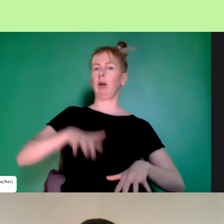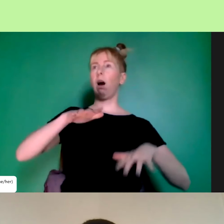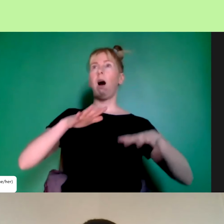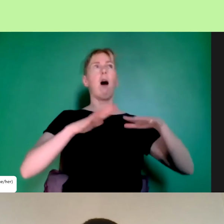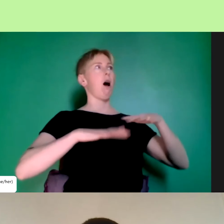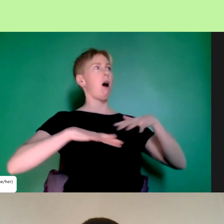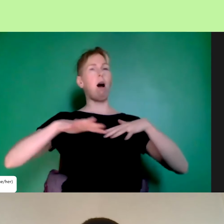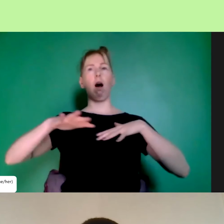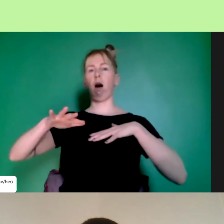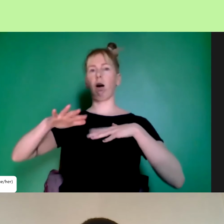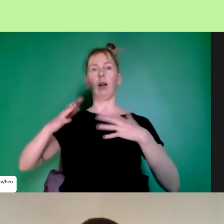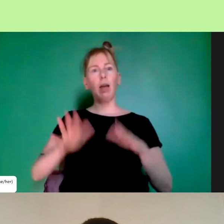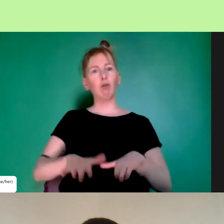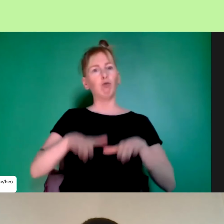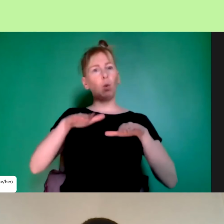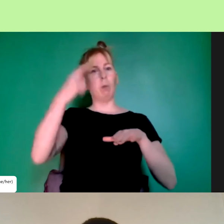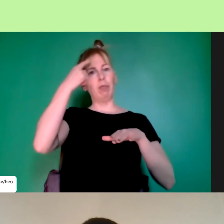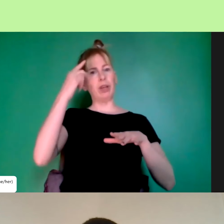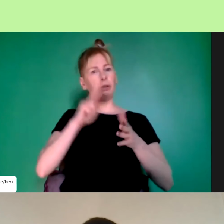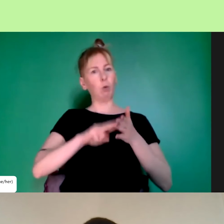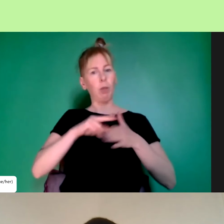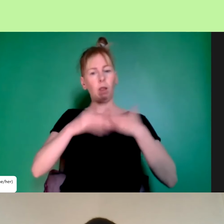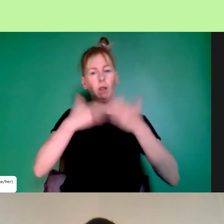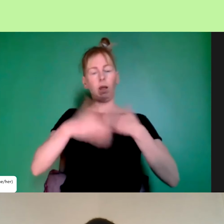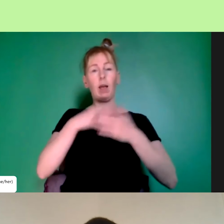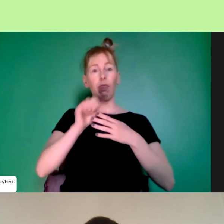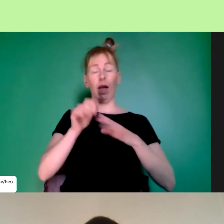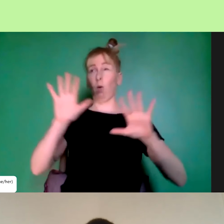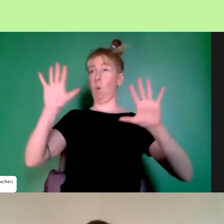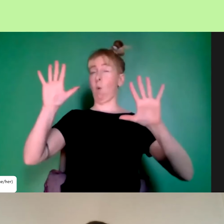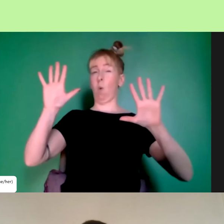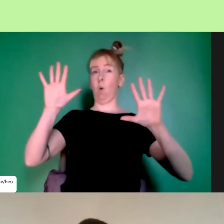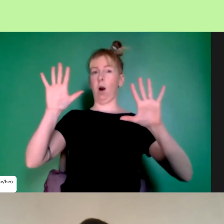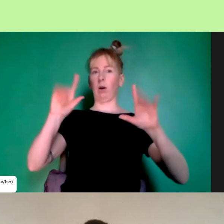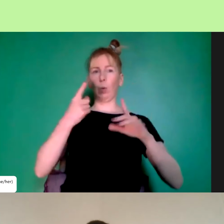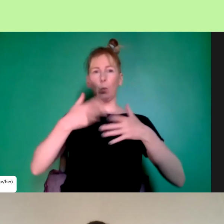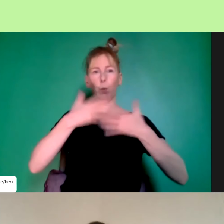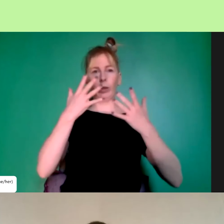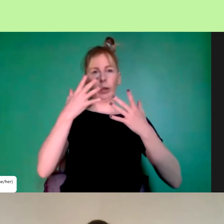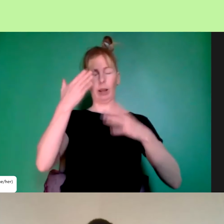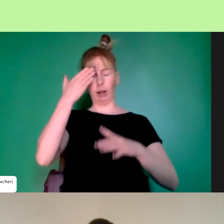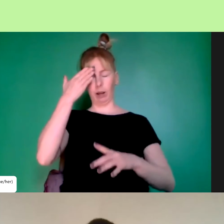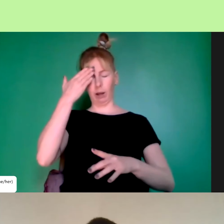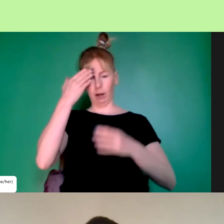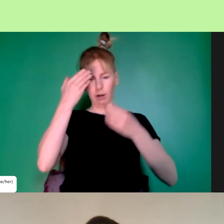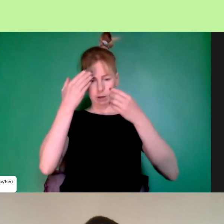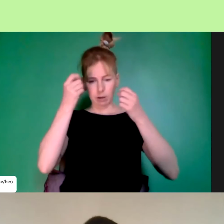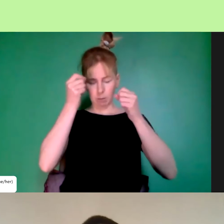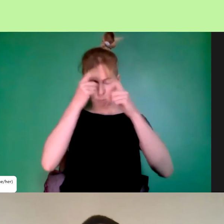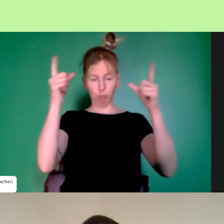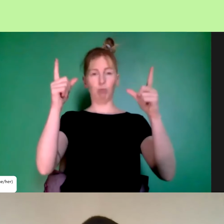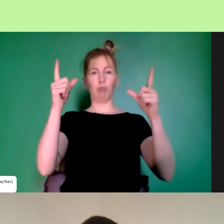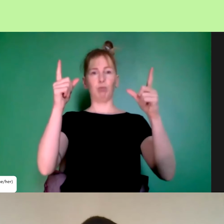Oh, no, honey, this does not work. No.” >> JACK: I want to add to that, almost like,